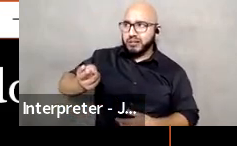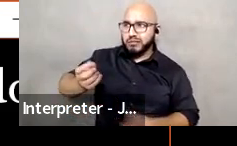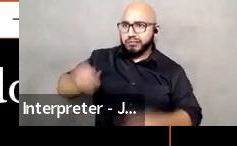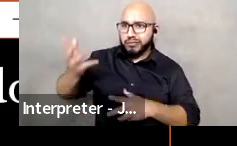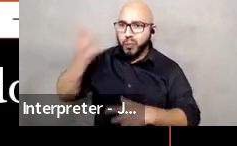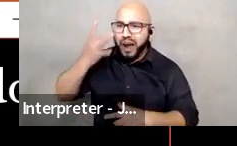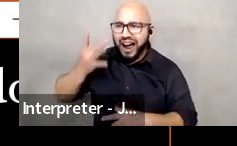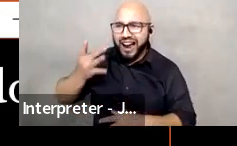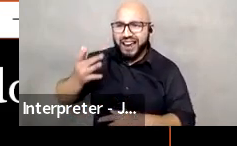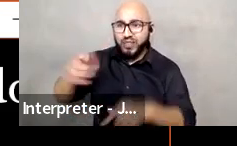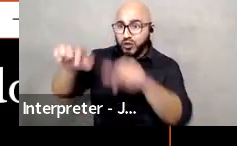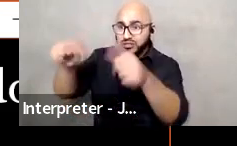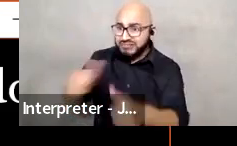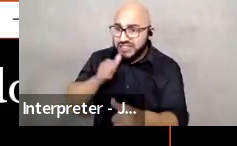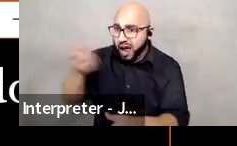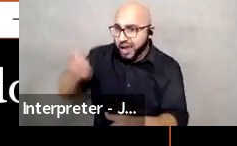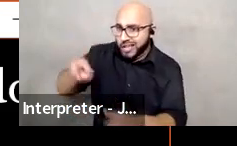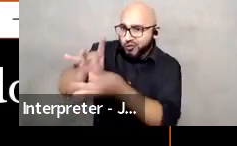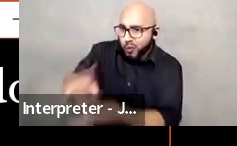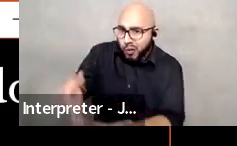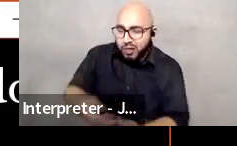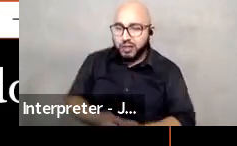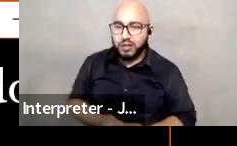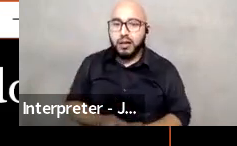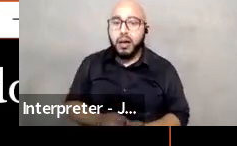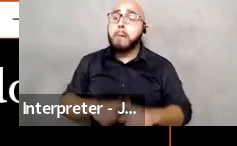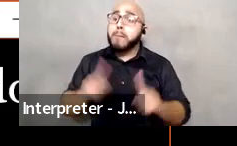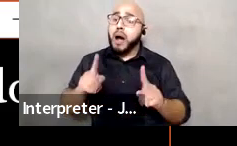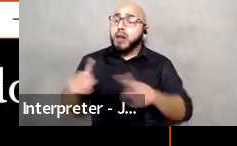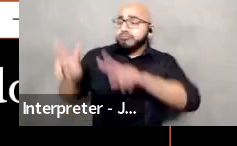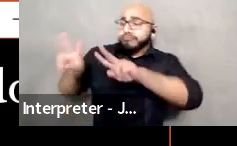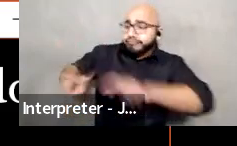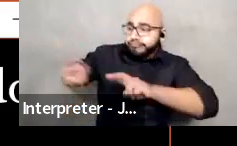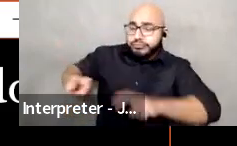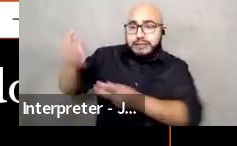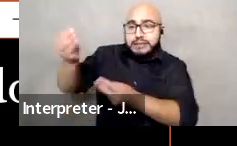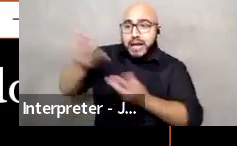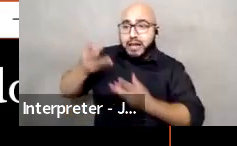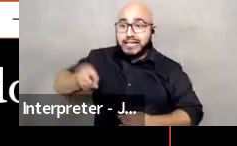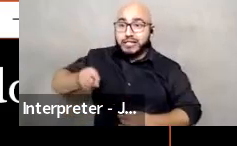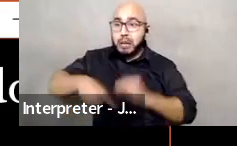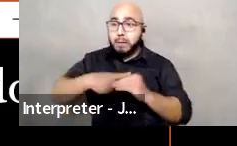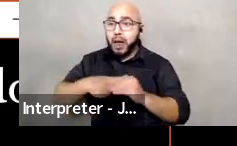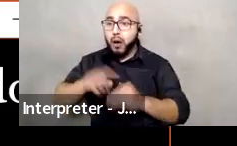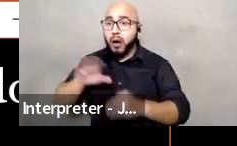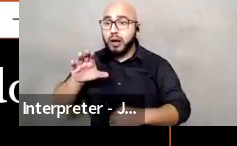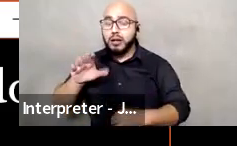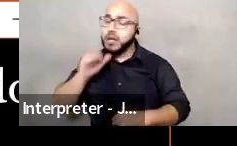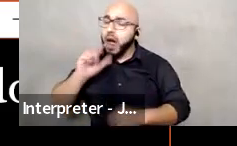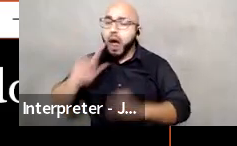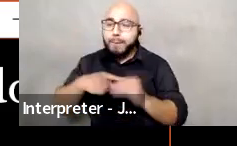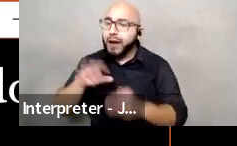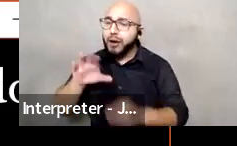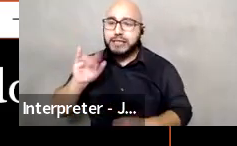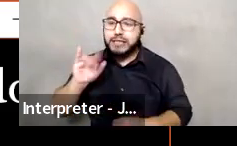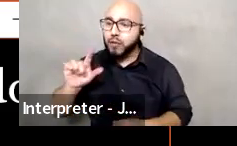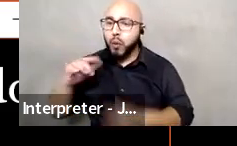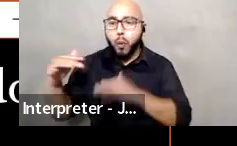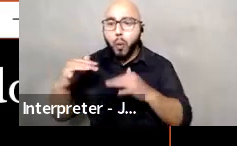On the other hand, they do tell us a lot about. The history, not. Of the Civil War, not of. Reconstruction.